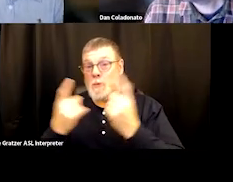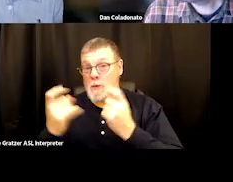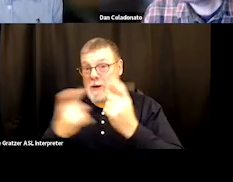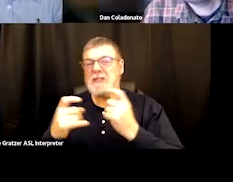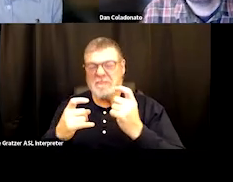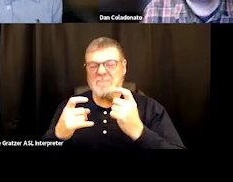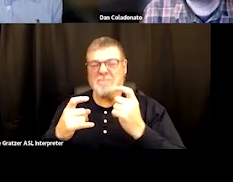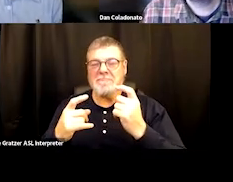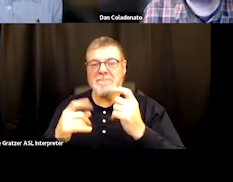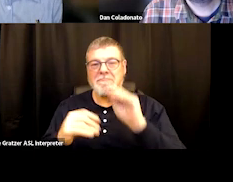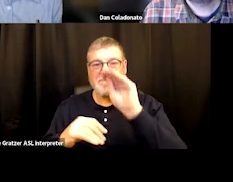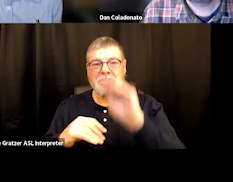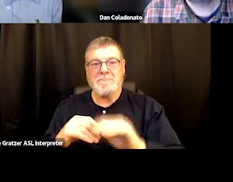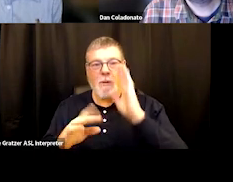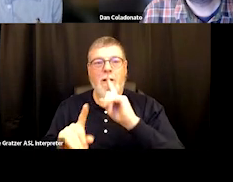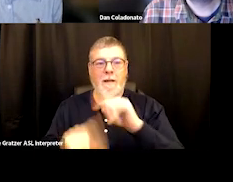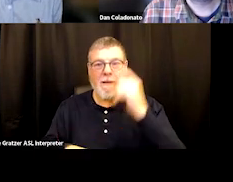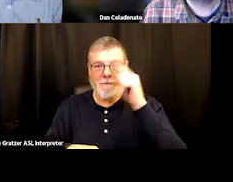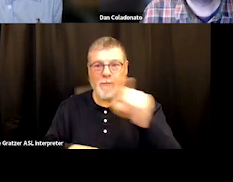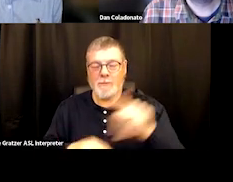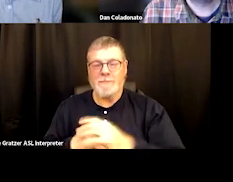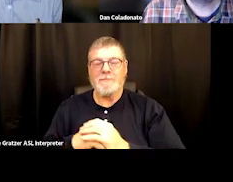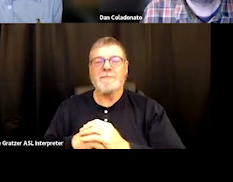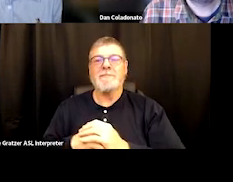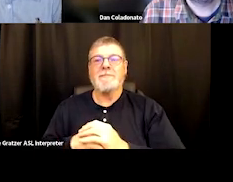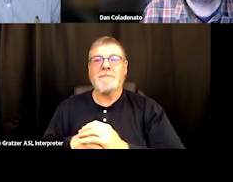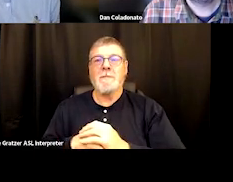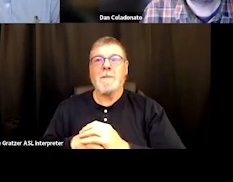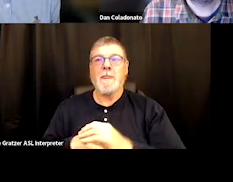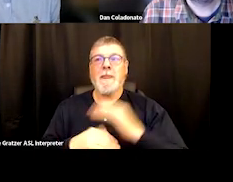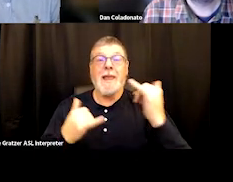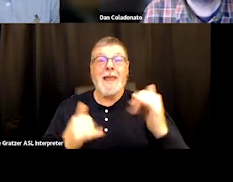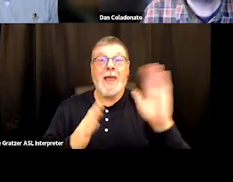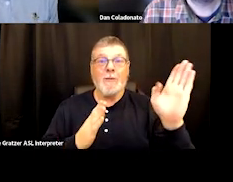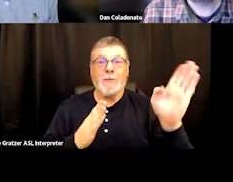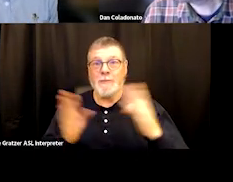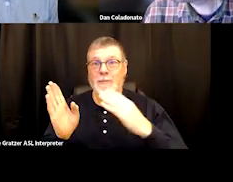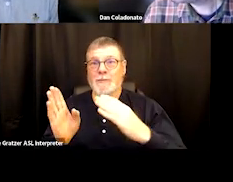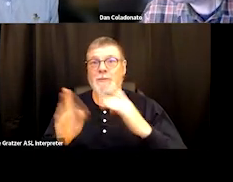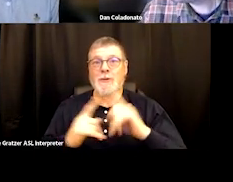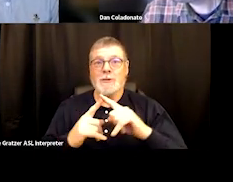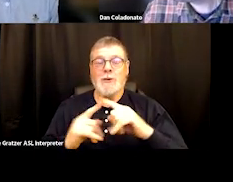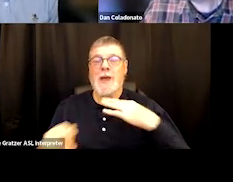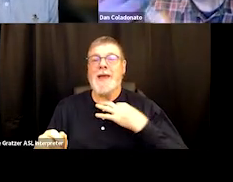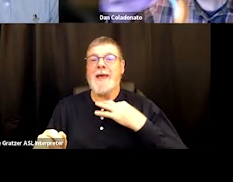and we'll answer them for you. We're going to move on to application tracking now.